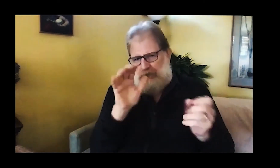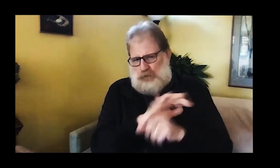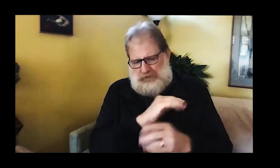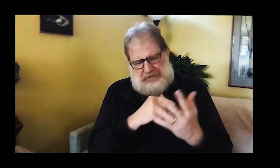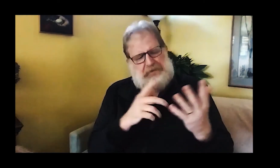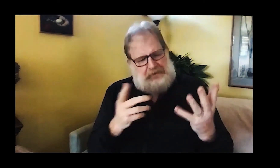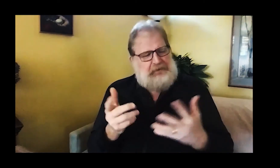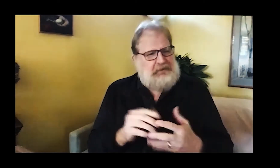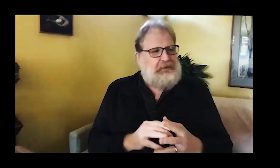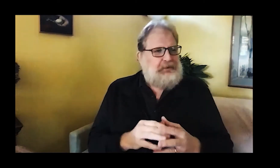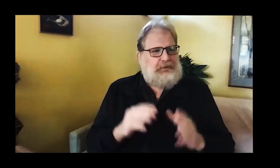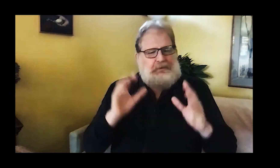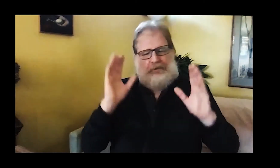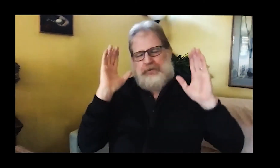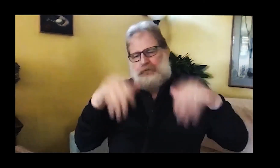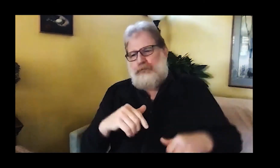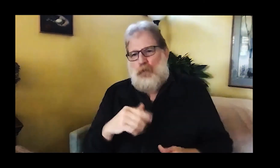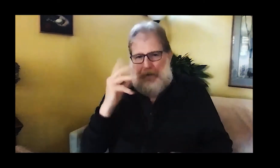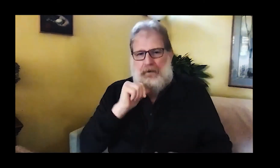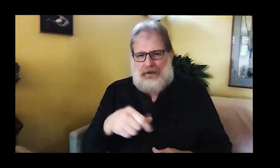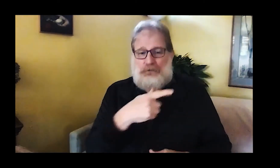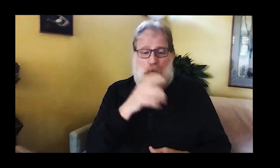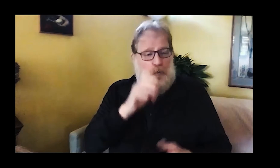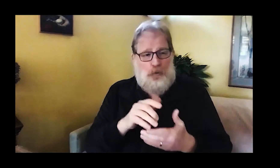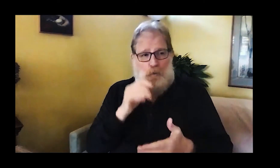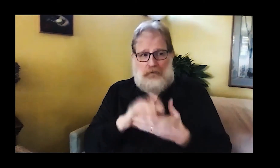it wasn't- it was a rough cut of the script,